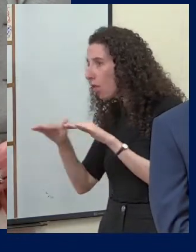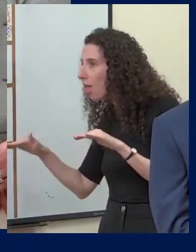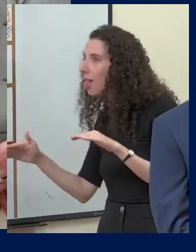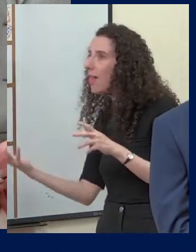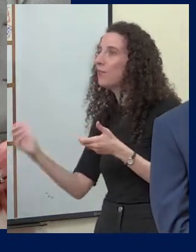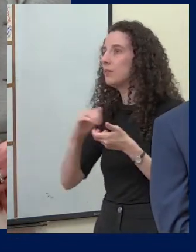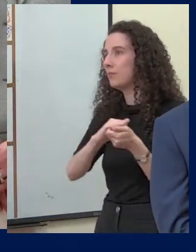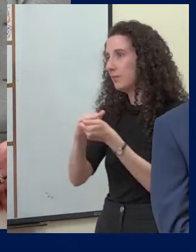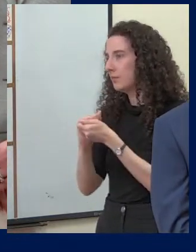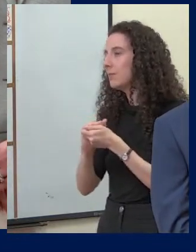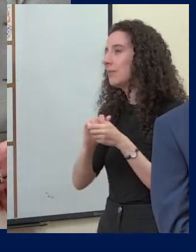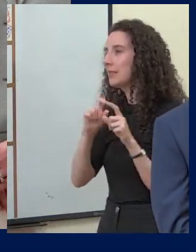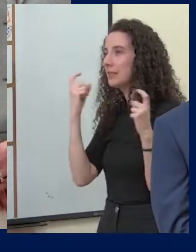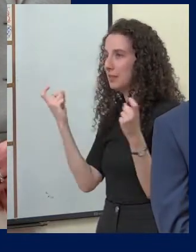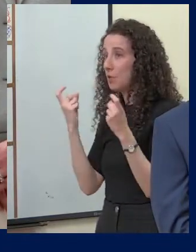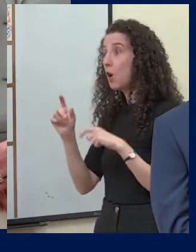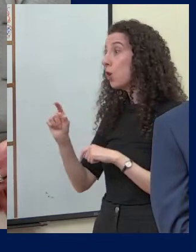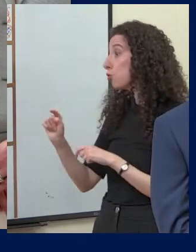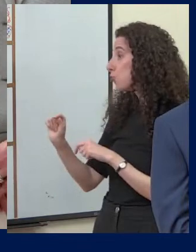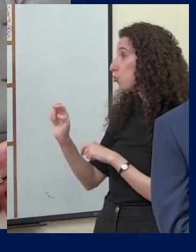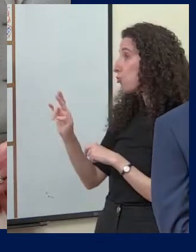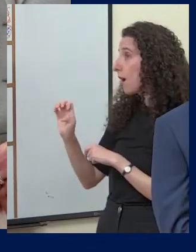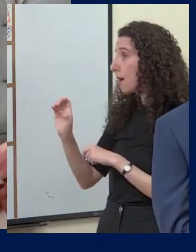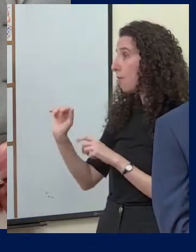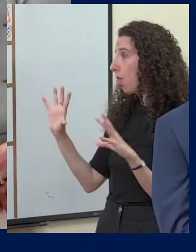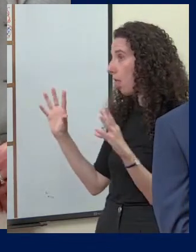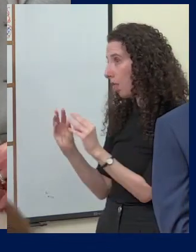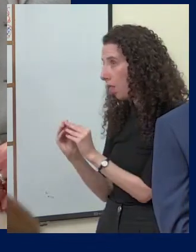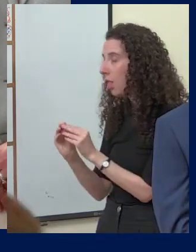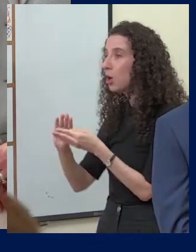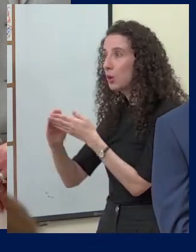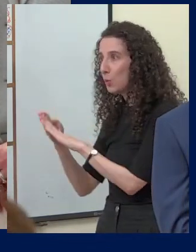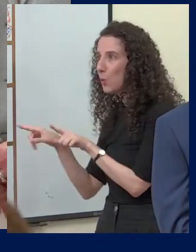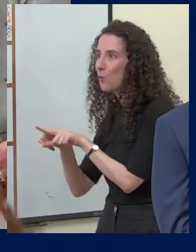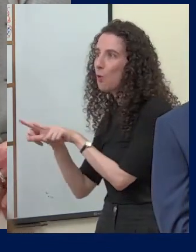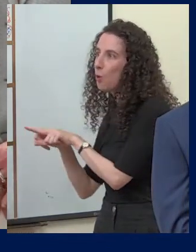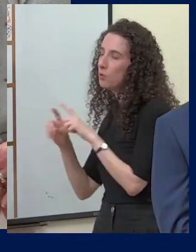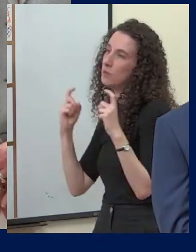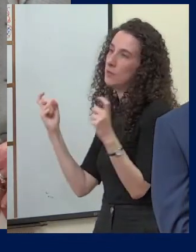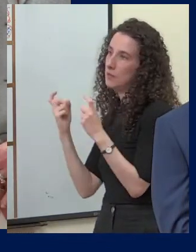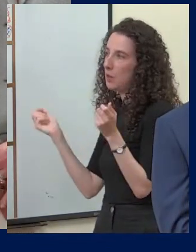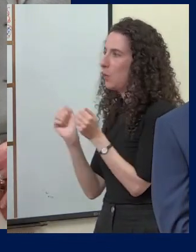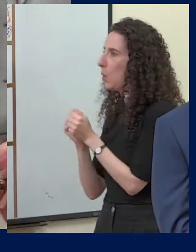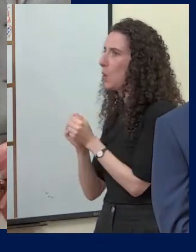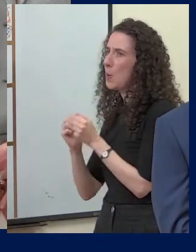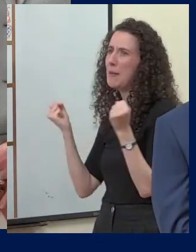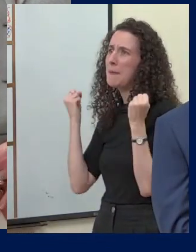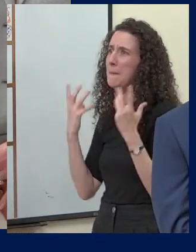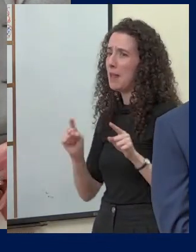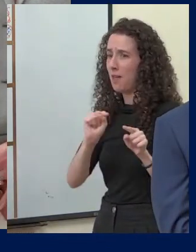It truly has been a work in progress among many partners across the country.